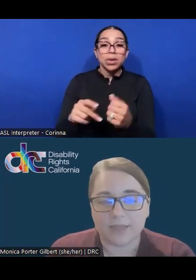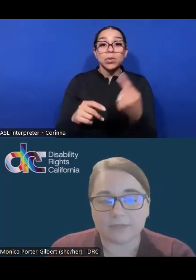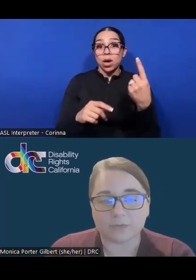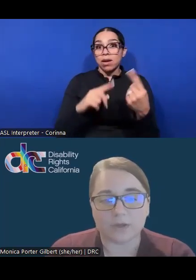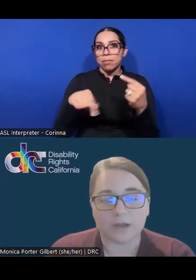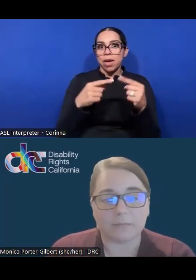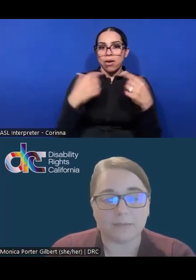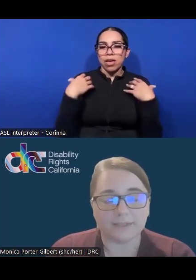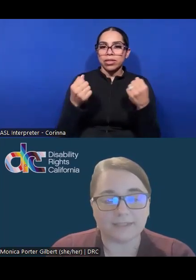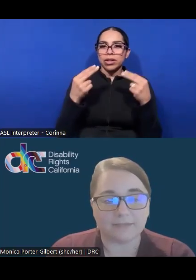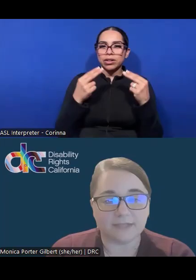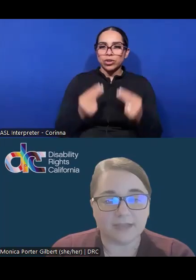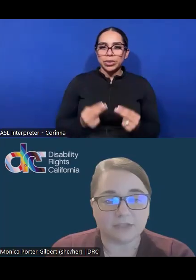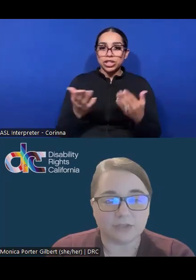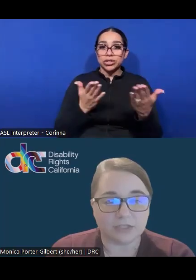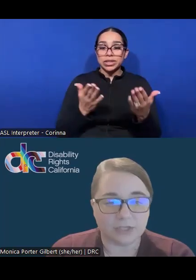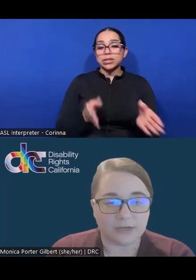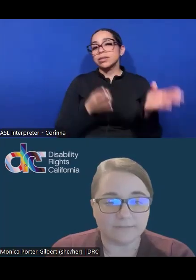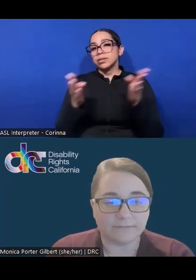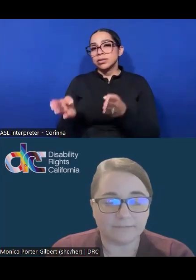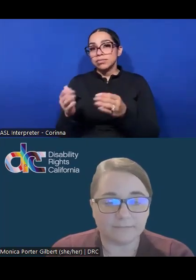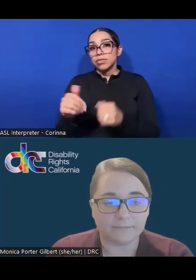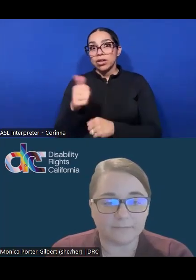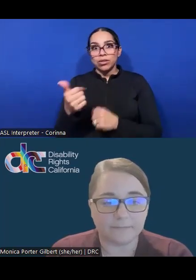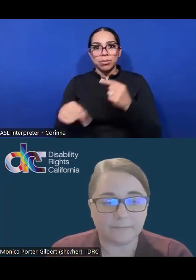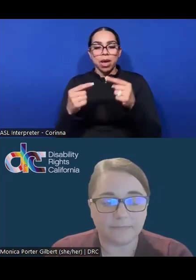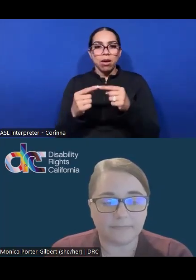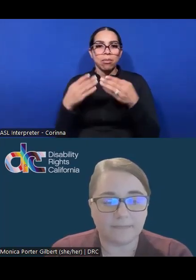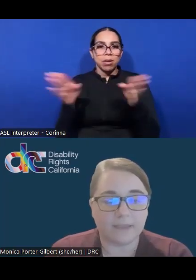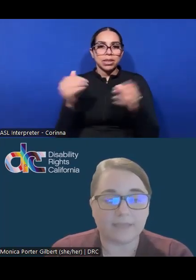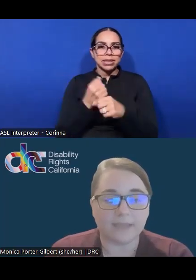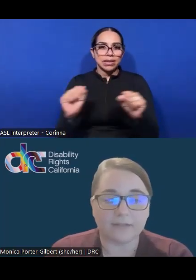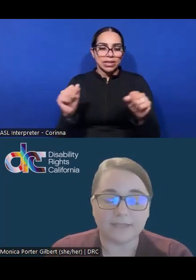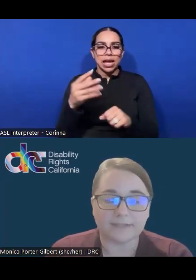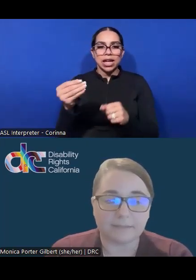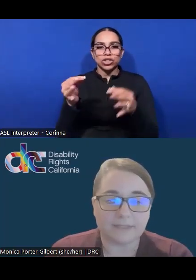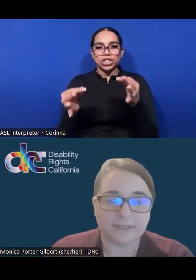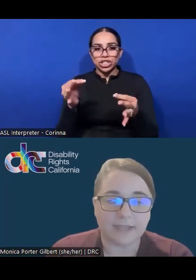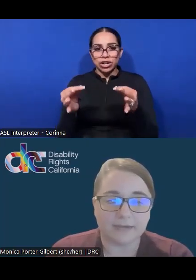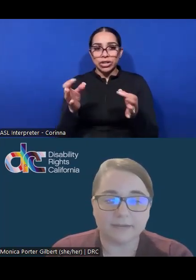And there's one on public safety and the judiciary. And then on the Assembly side,